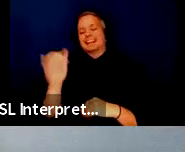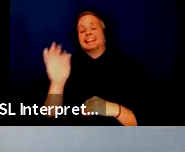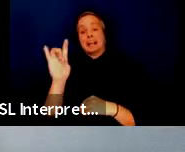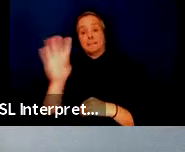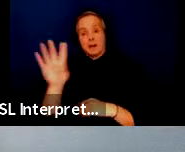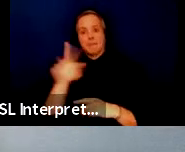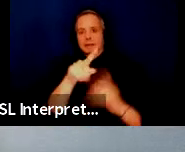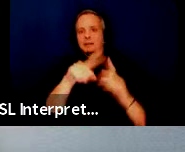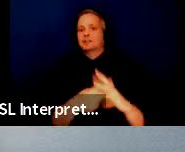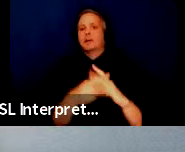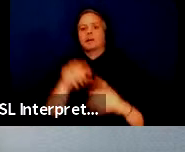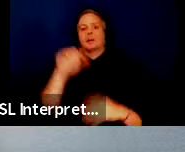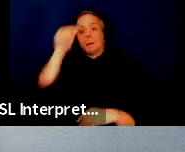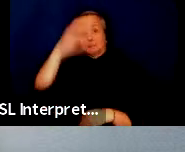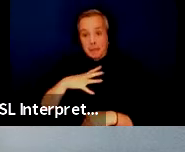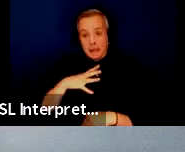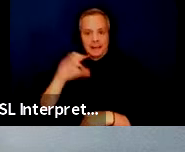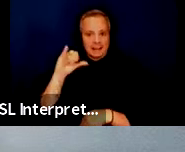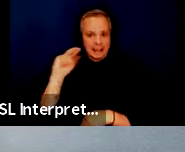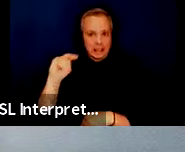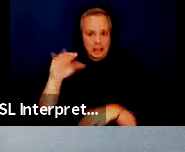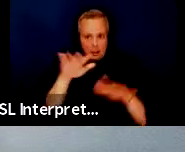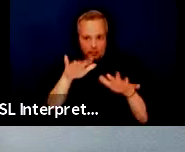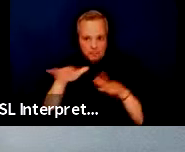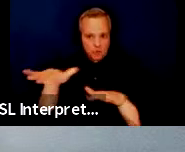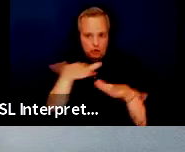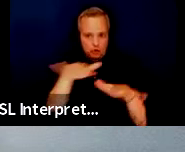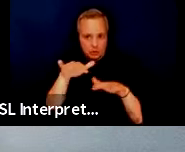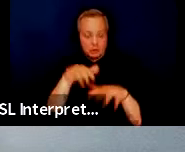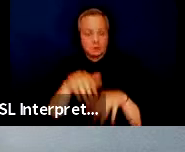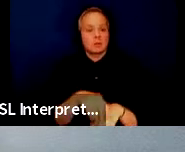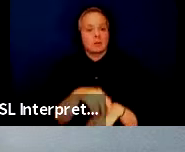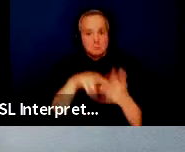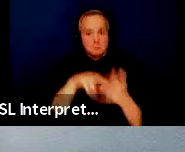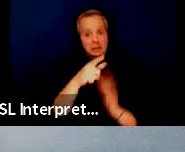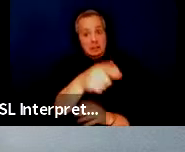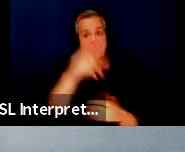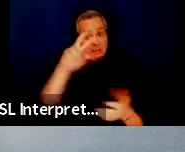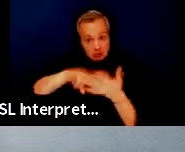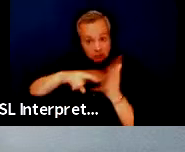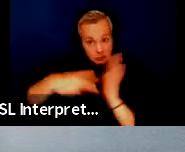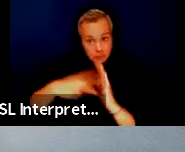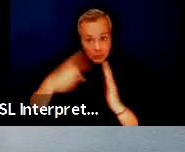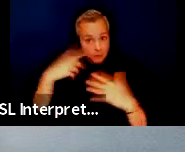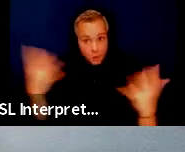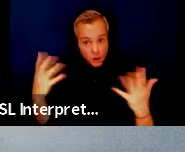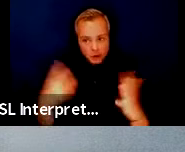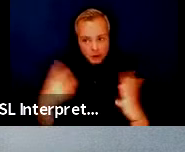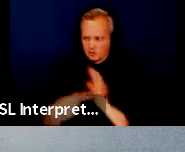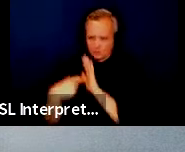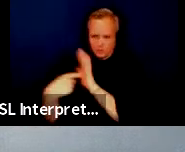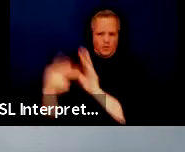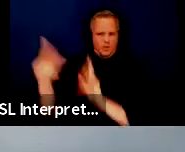ITS PURPOSE, TO SHOW AND PROVE TO EVERYONE THE POTENTIAL OF WHAT PEOPLE WITH DISABILITIES CAN DO.